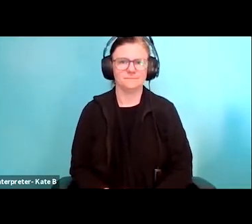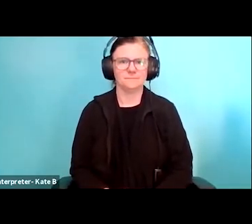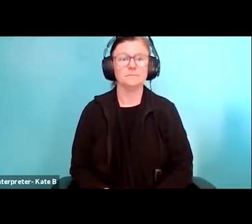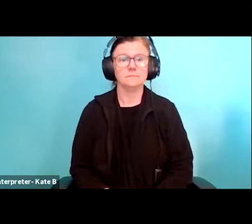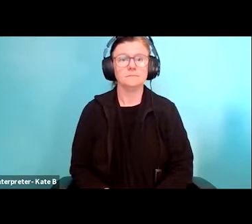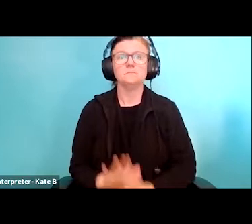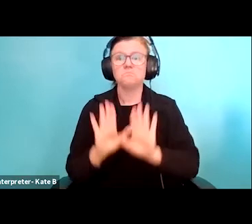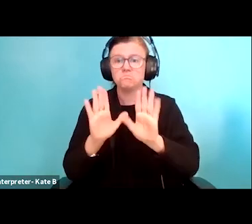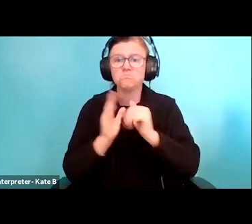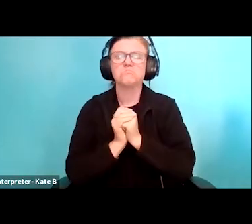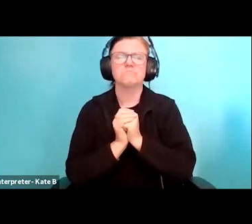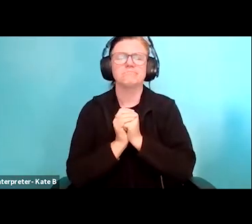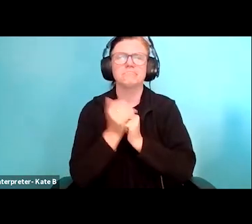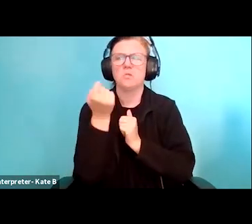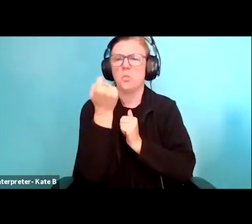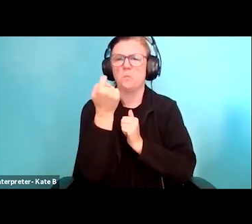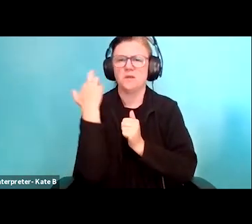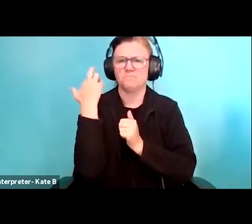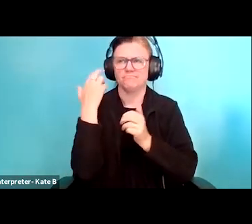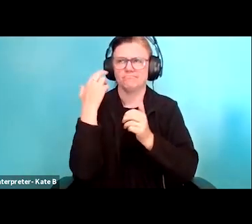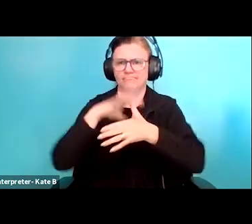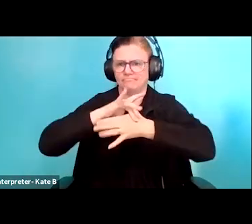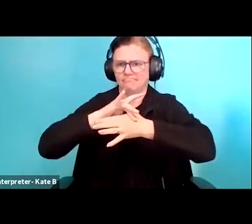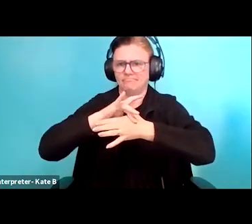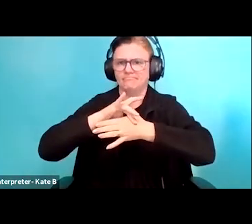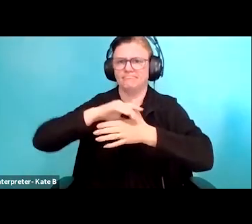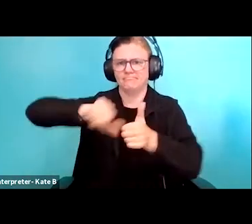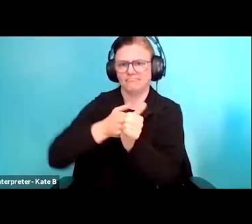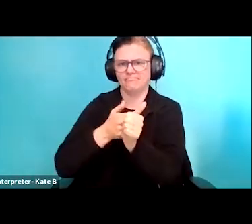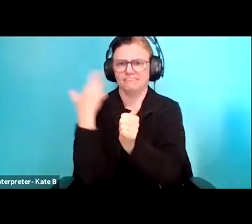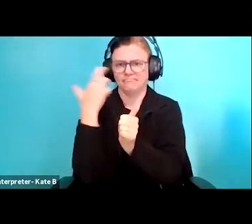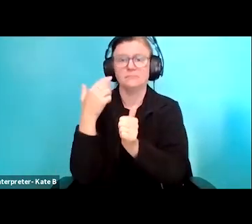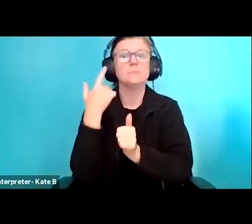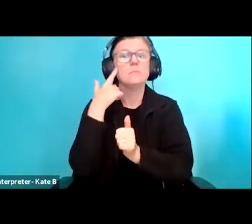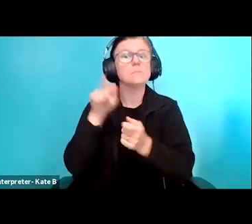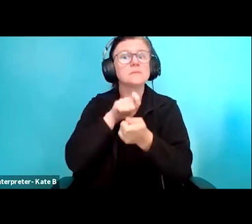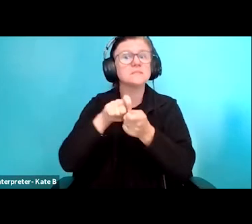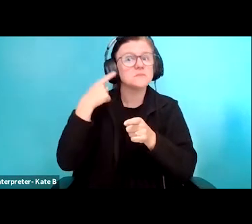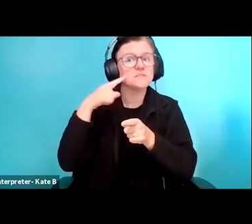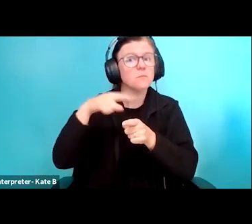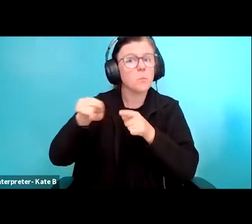So to provide some context for people with disabilities social isolation